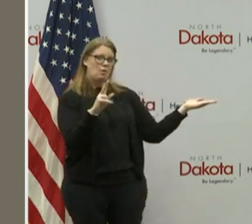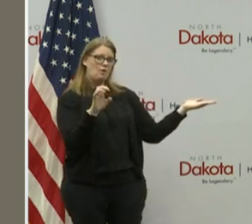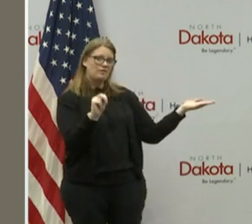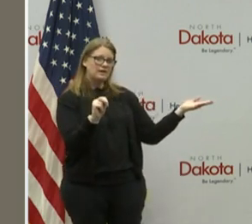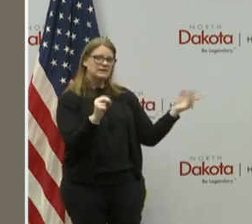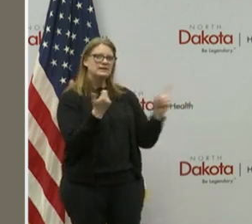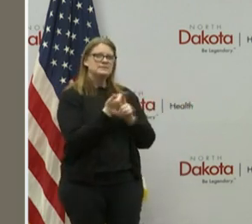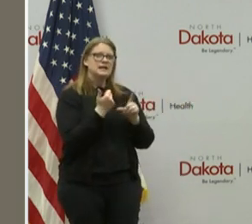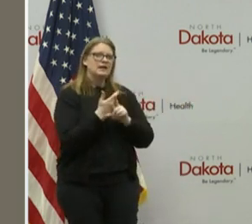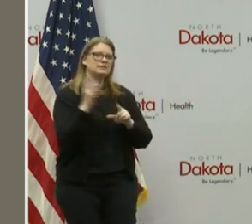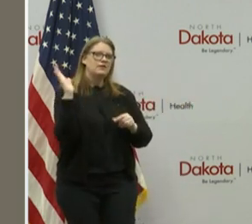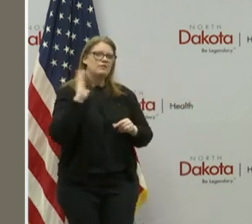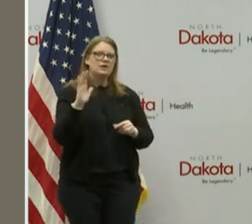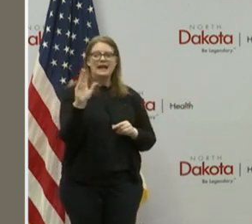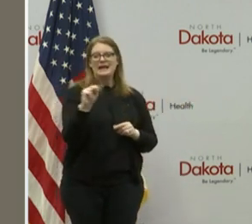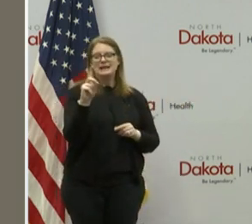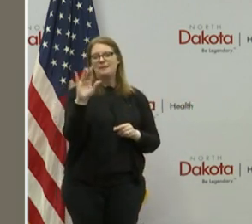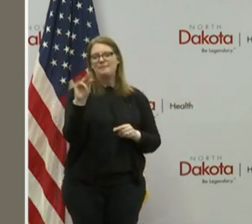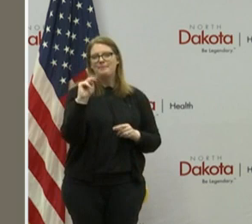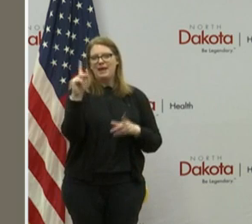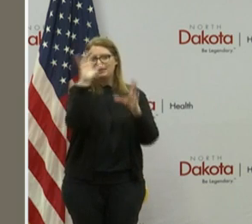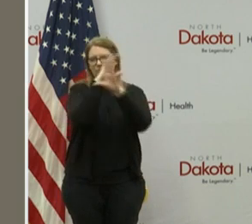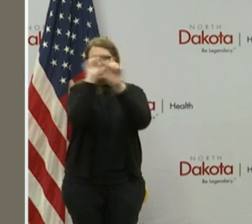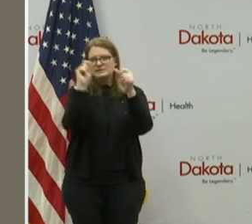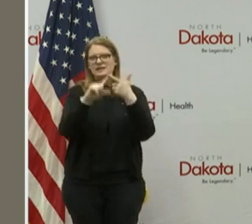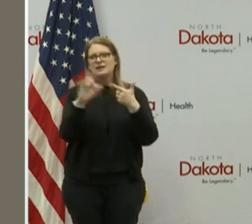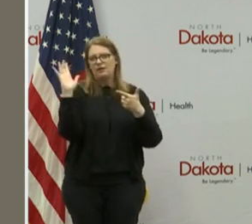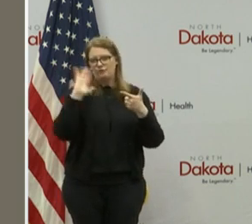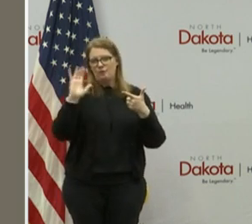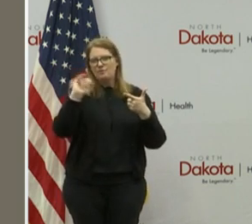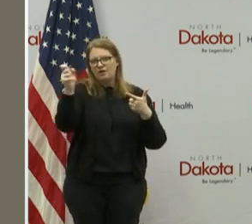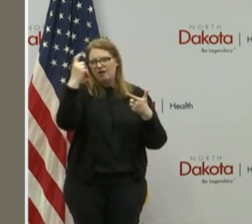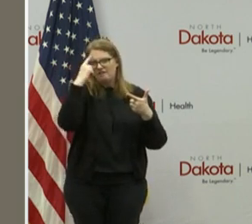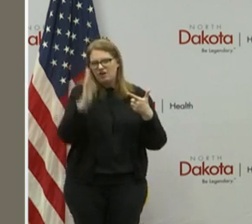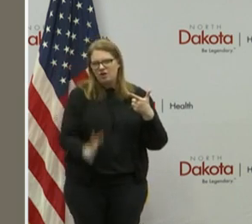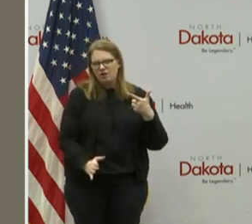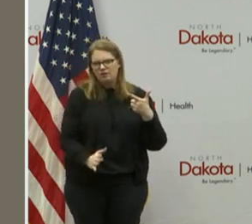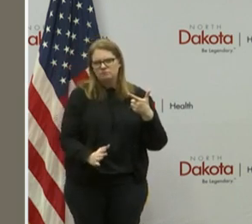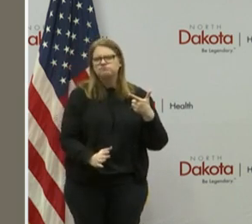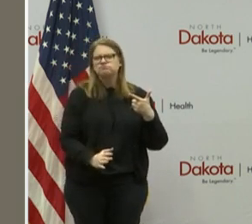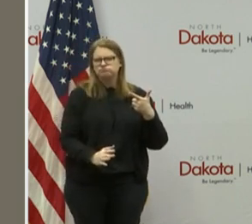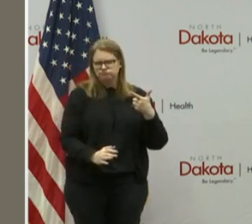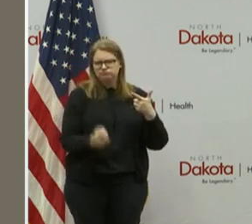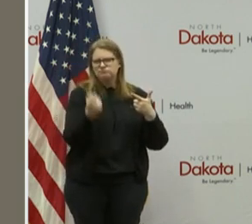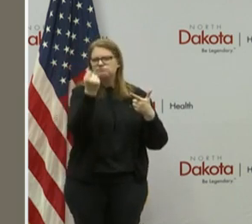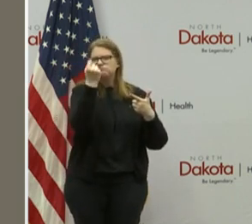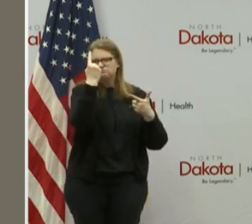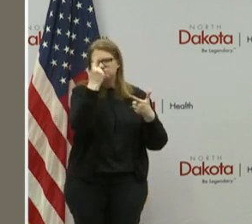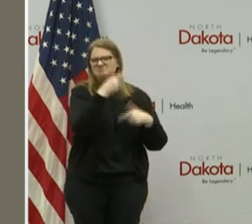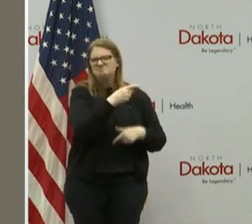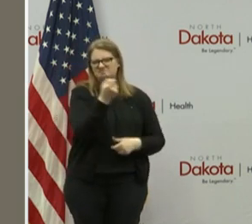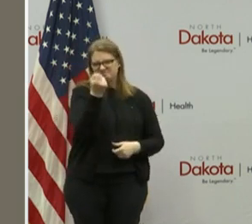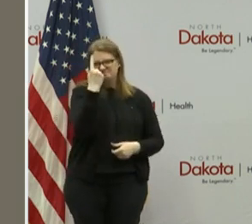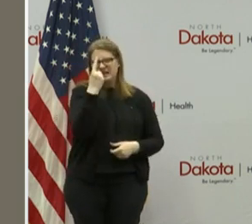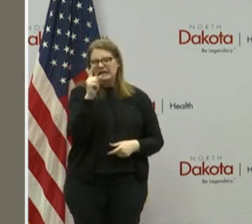SENATOR HOBEN AND ARM -- ARMSTRONG WHO MADE THIS HAPPEN. SENATOR HOBEN AS A FORMER BANK PRESIDENT AND GOVERNOR HE